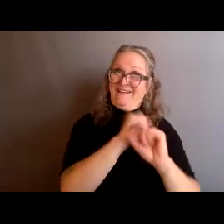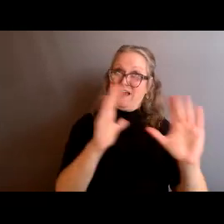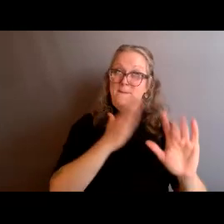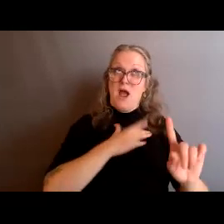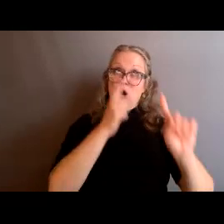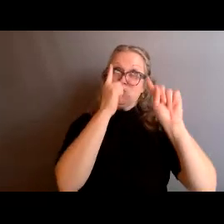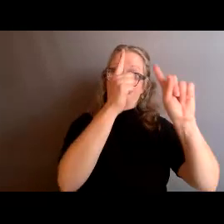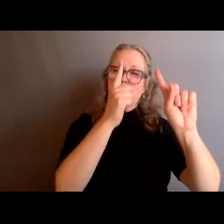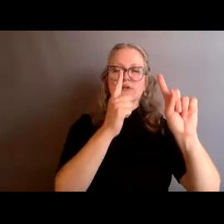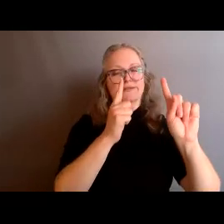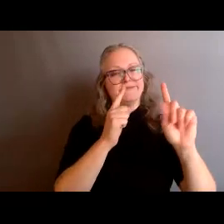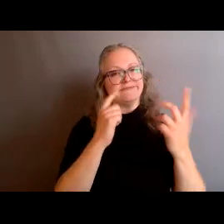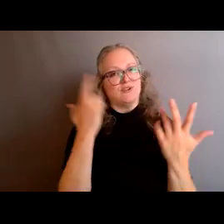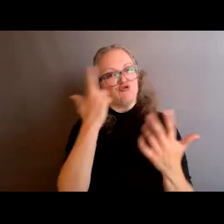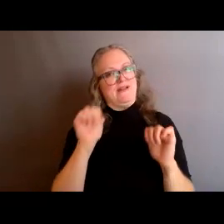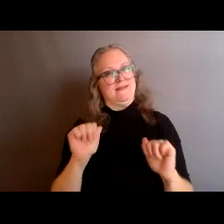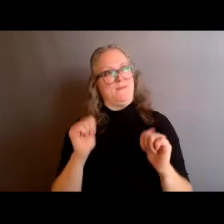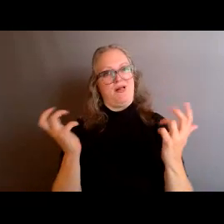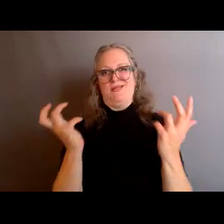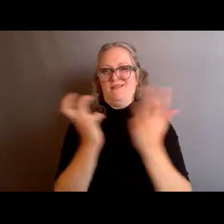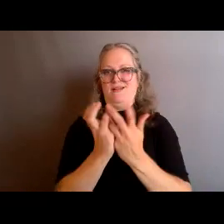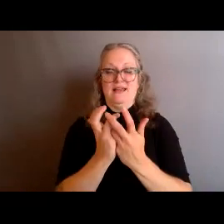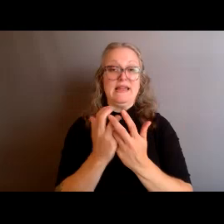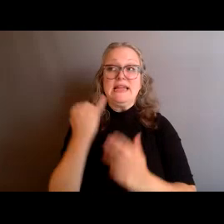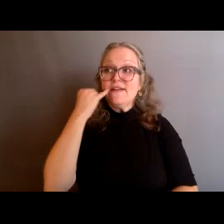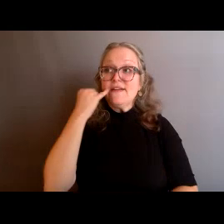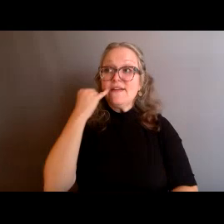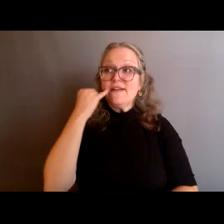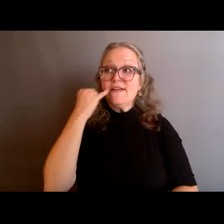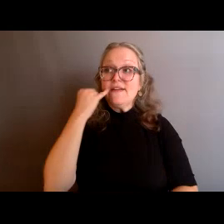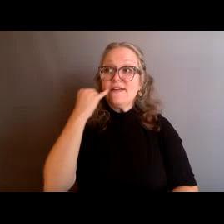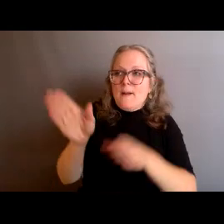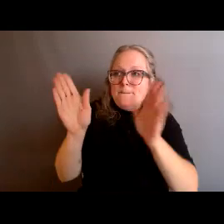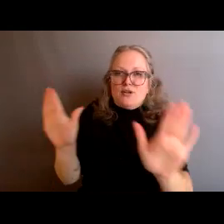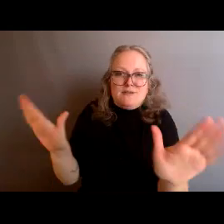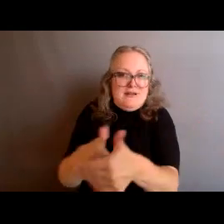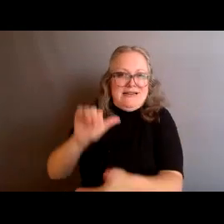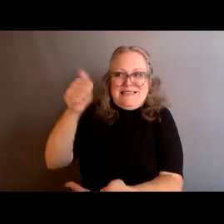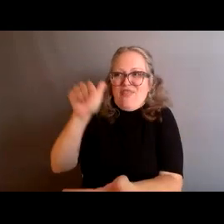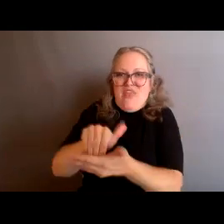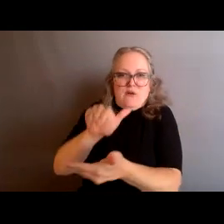In a $10,000 room and I test their hearing, my discrimination score.